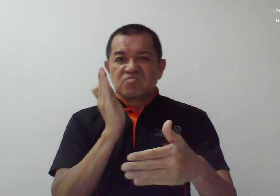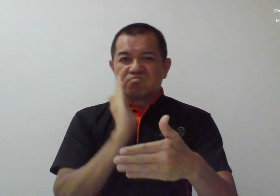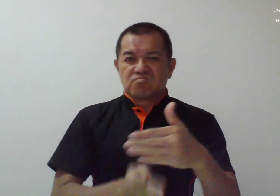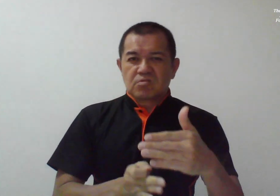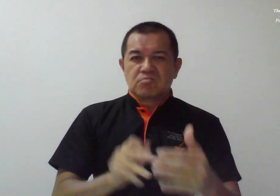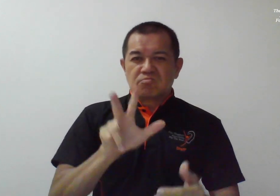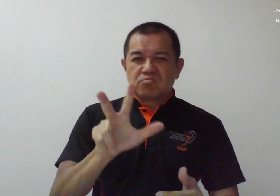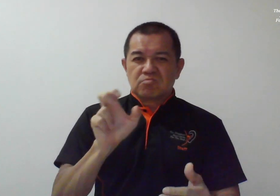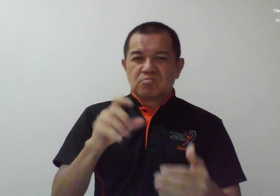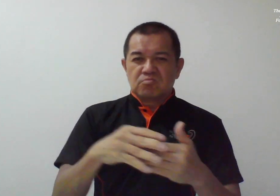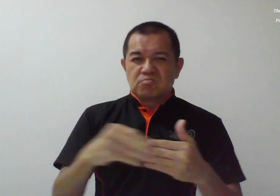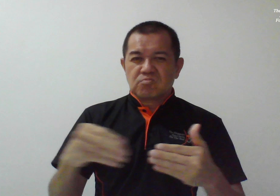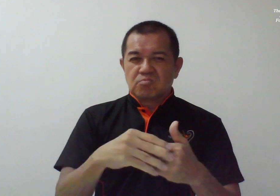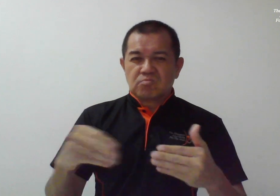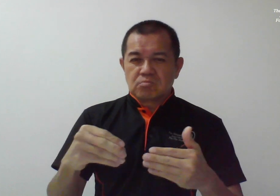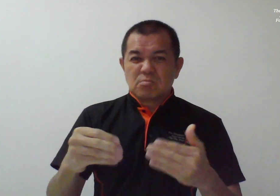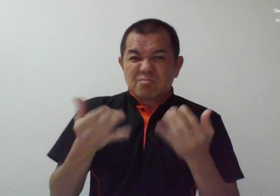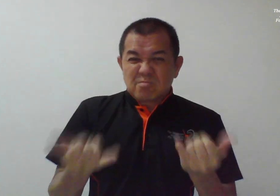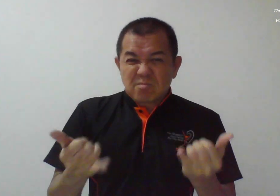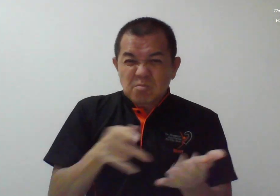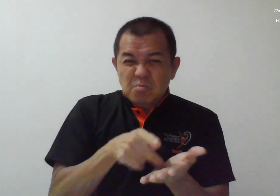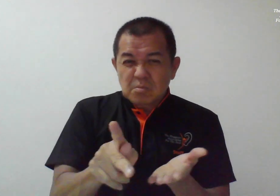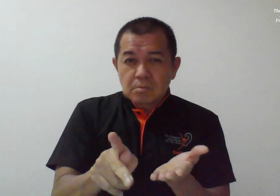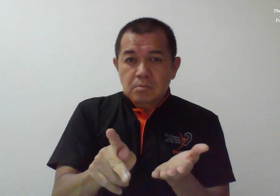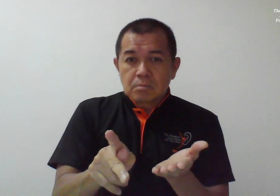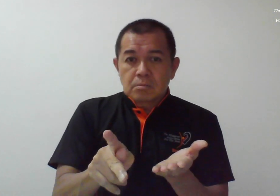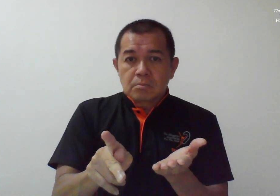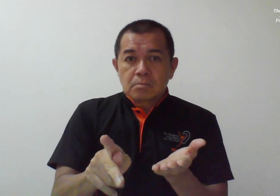will be fined $300 right away.